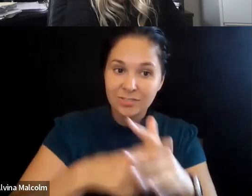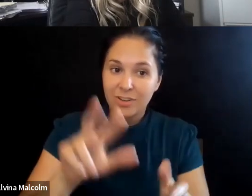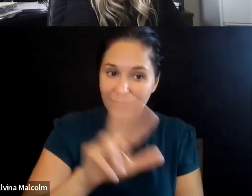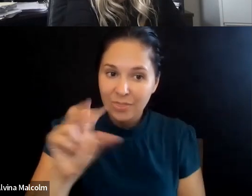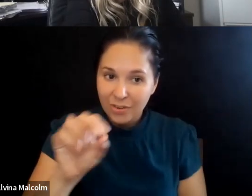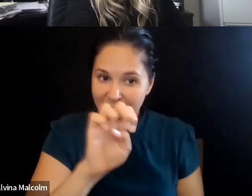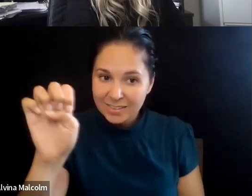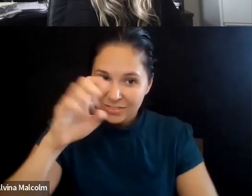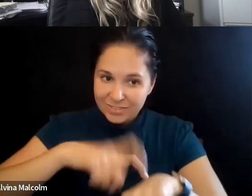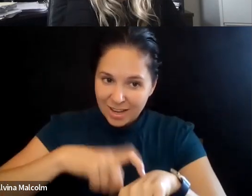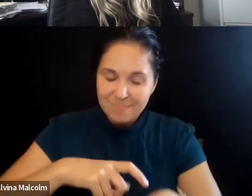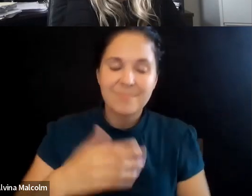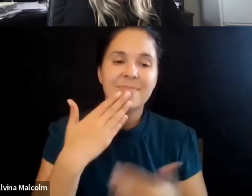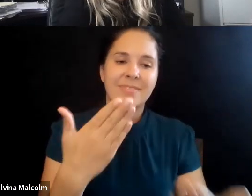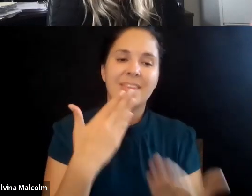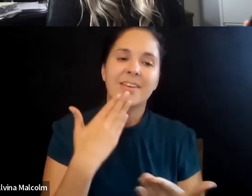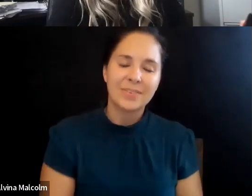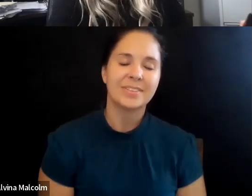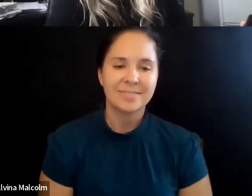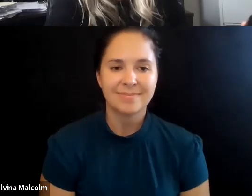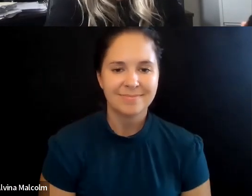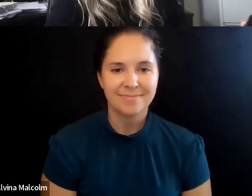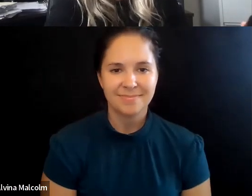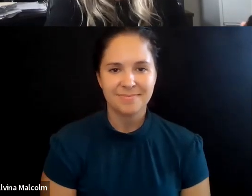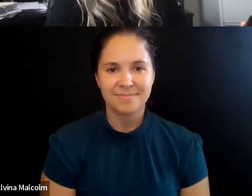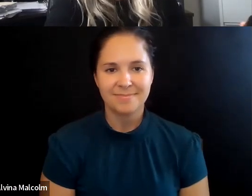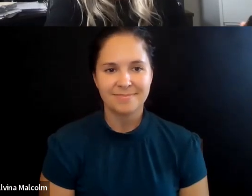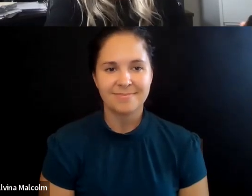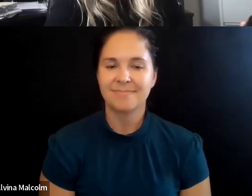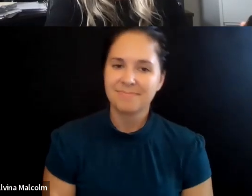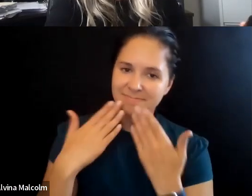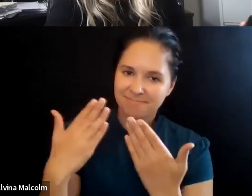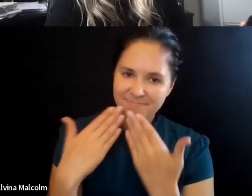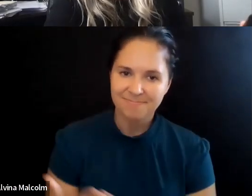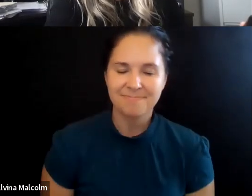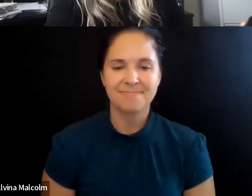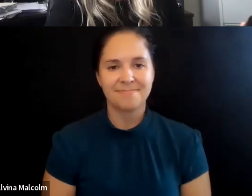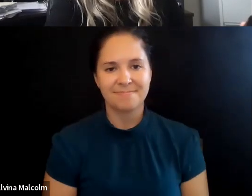that lets us now how we can keep providing training to you that you find most helpful. Thank you for joining us. We look forward to having you join